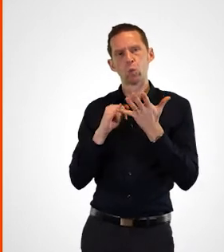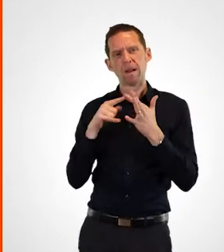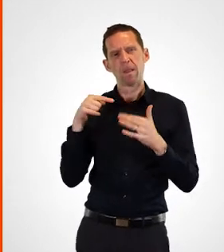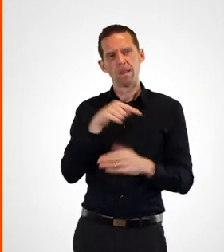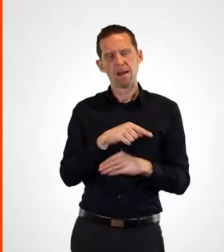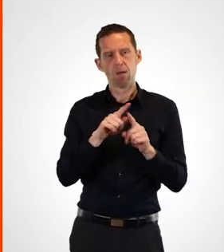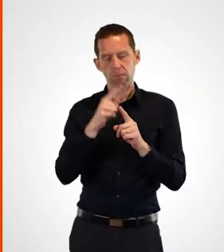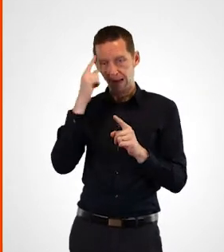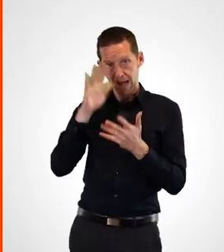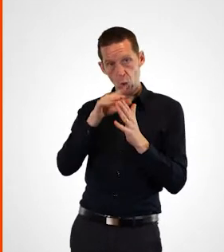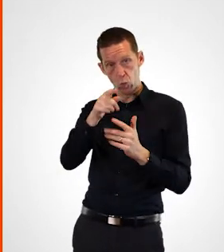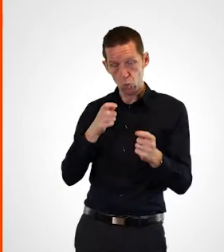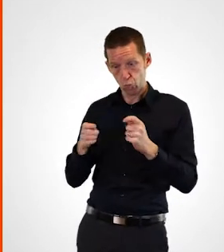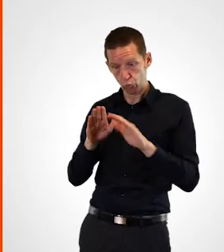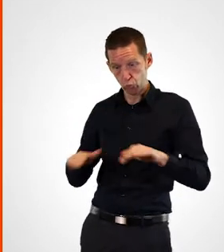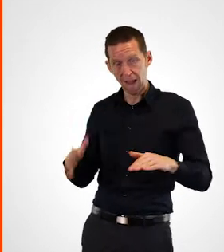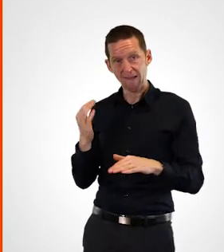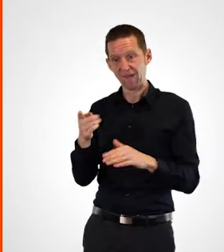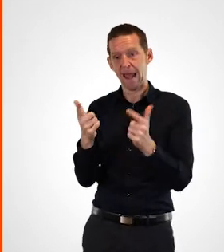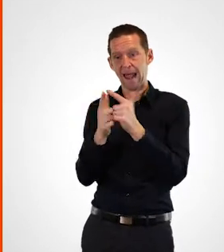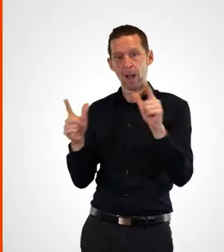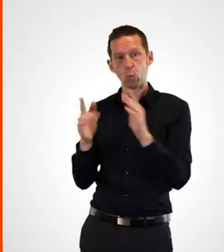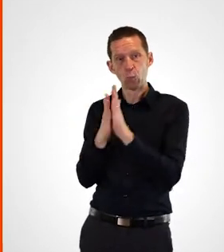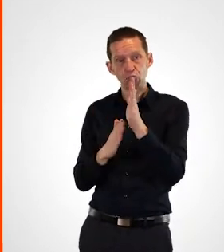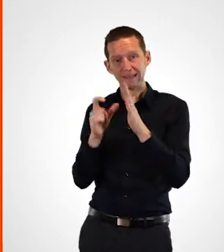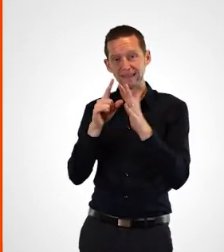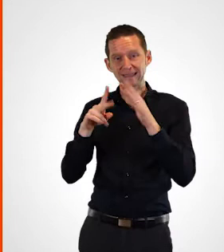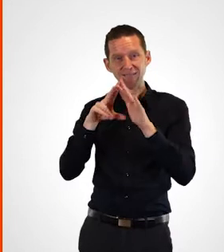how are you dealing with children with language deficits or